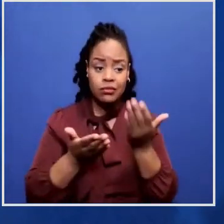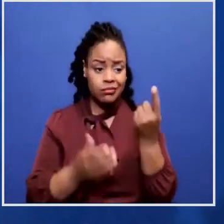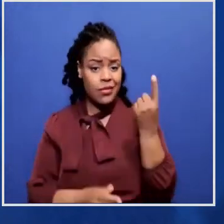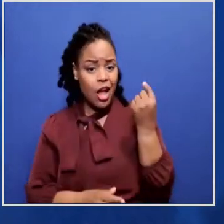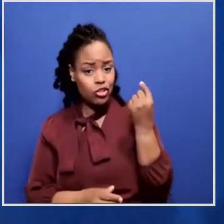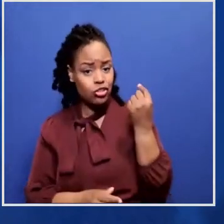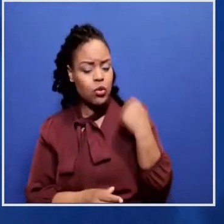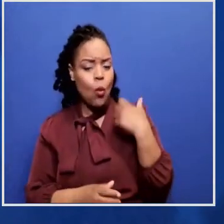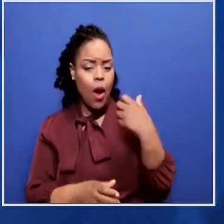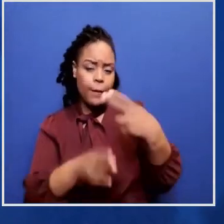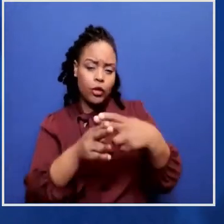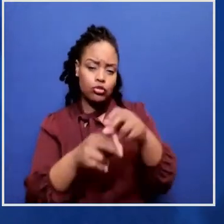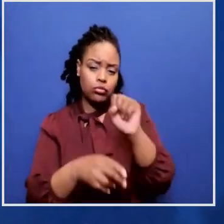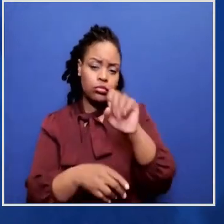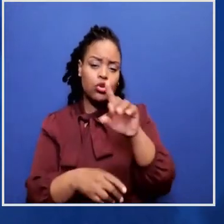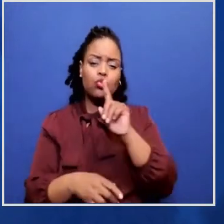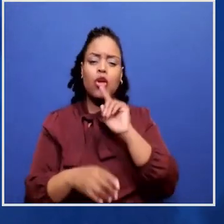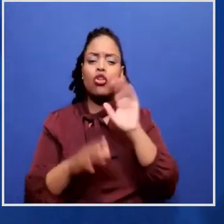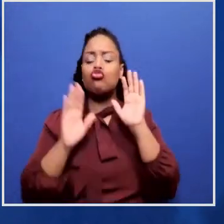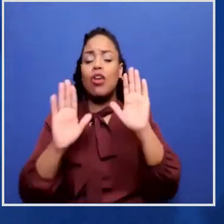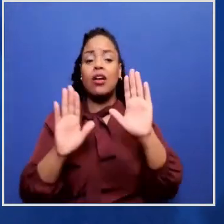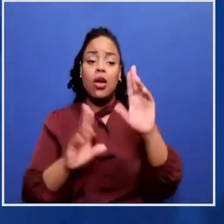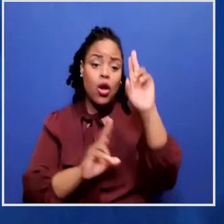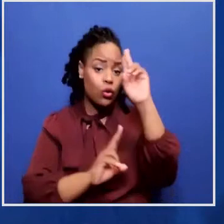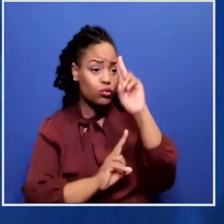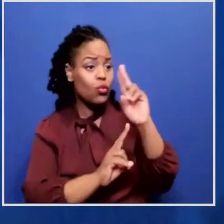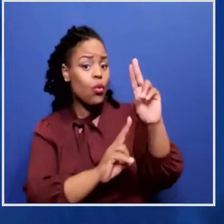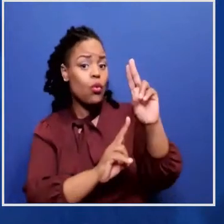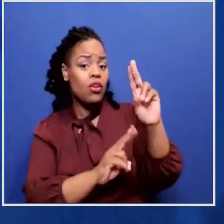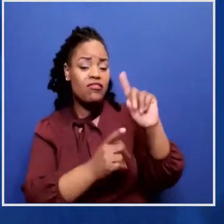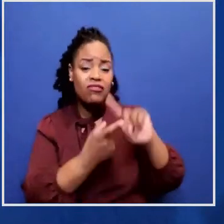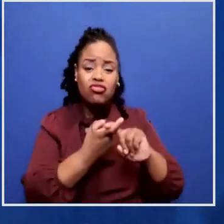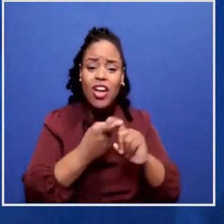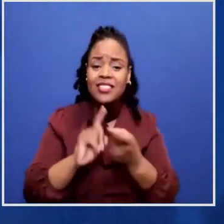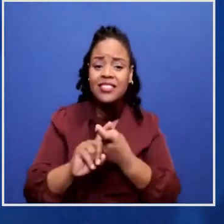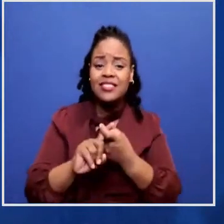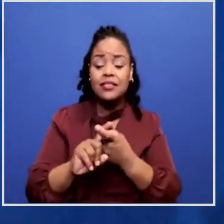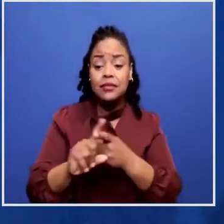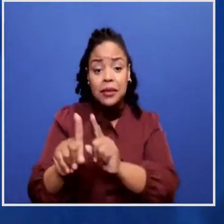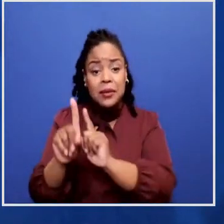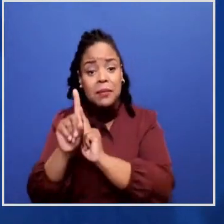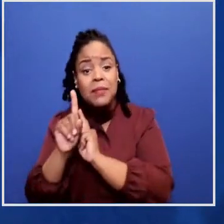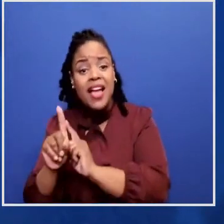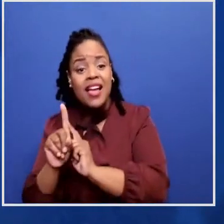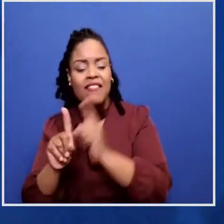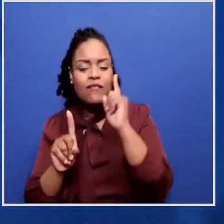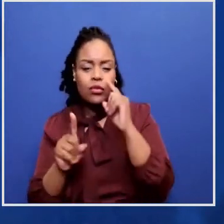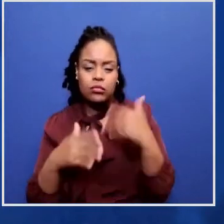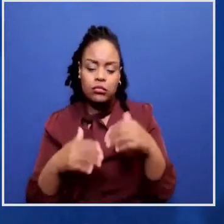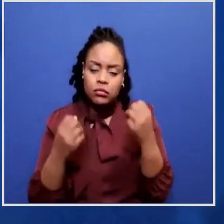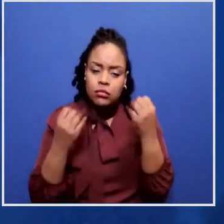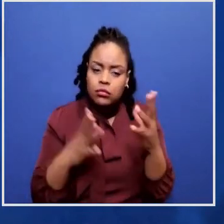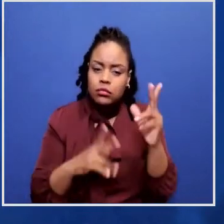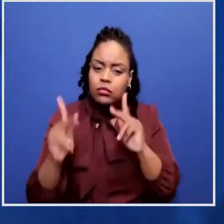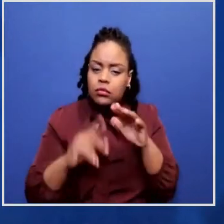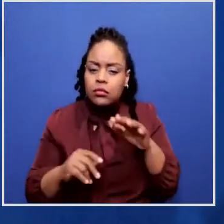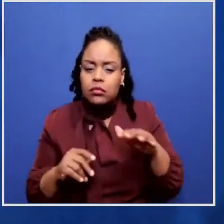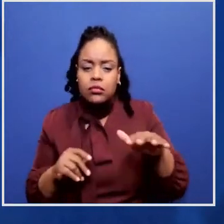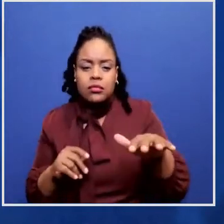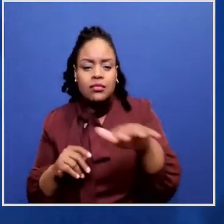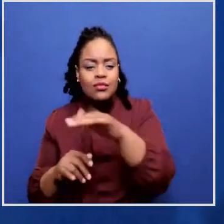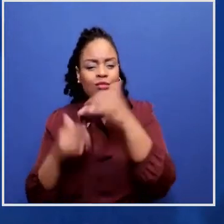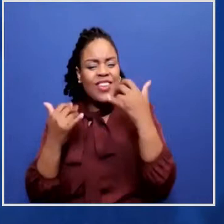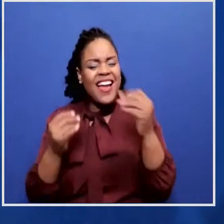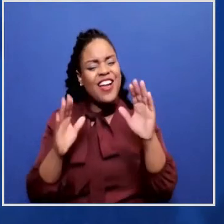REFLECTING ON THE SERVICE AND